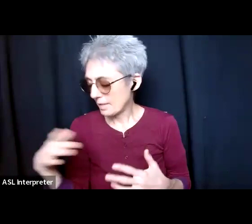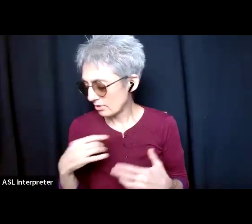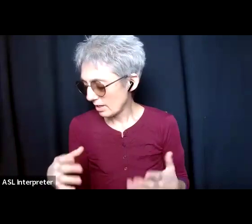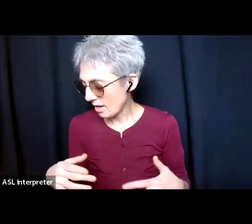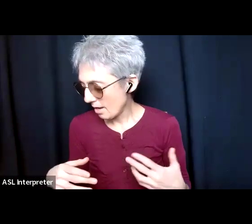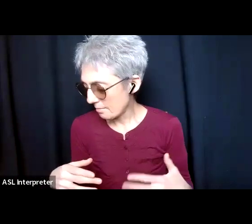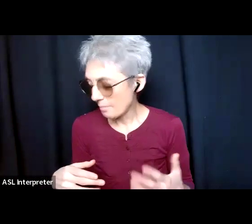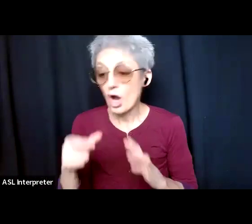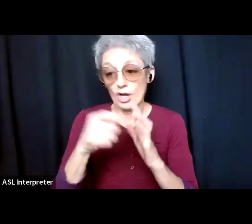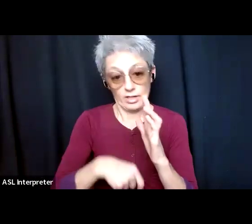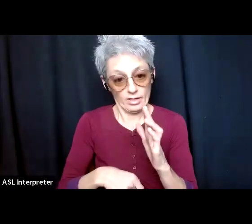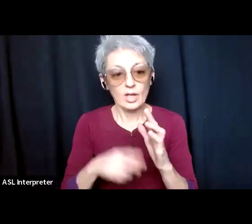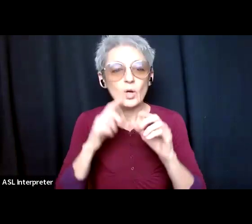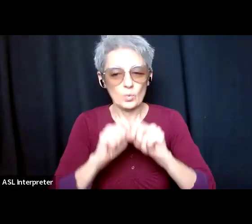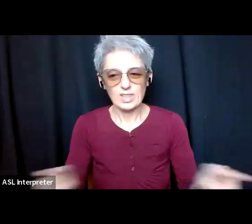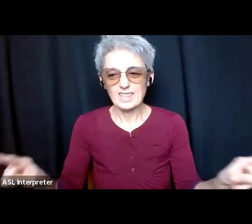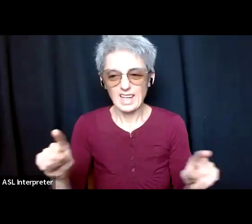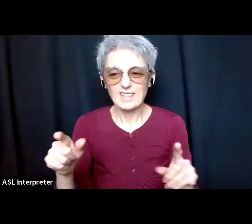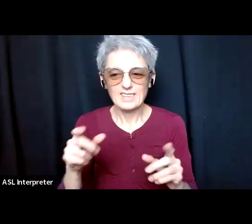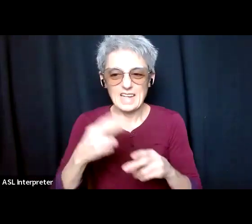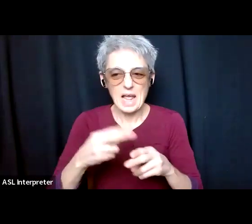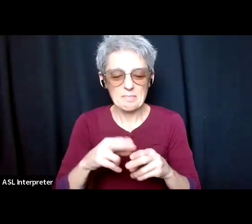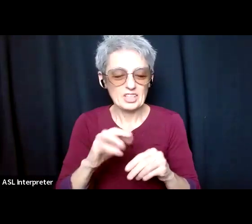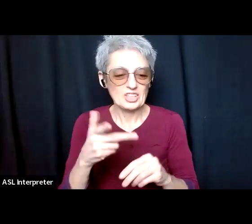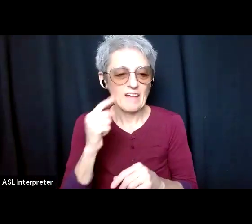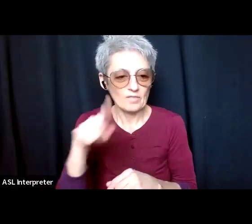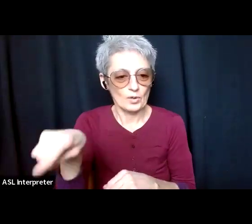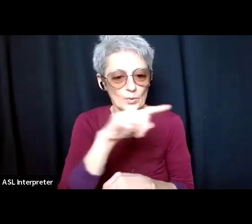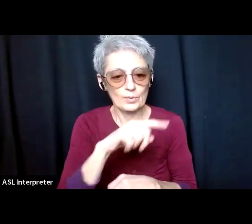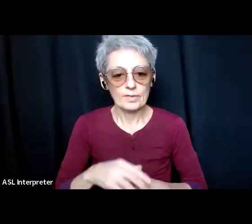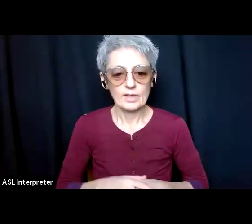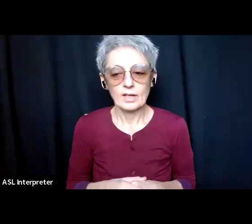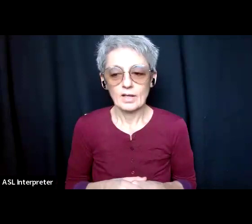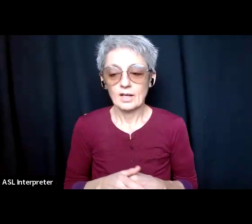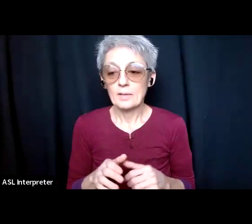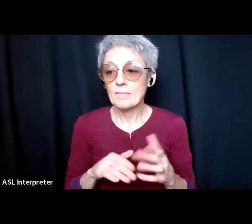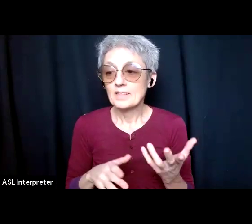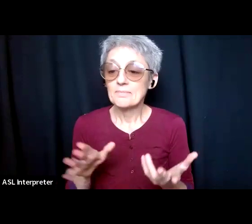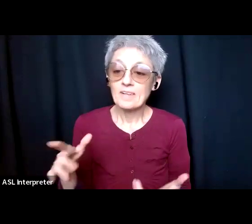Welcome, again. Yes, thank you very much. Thanks for the kind introduction.